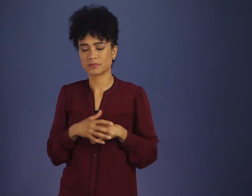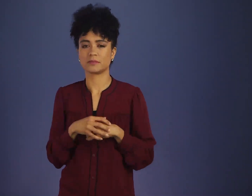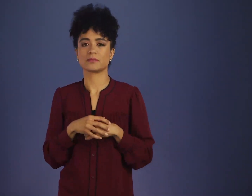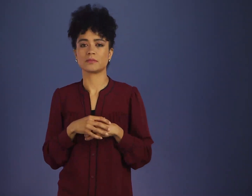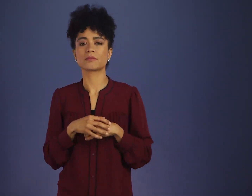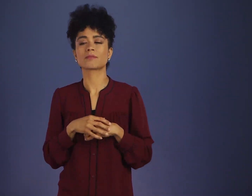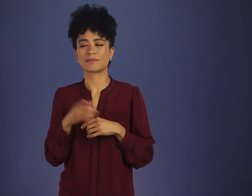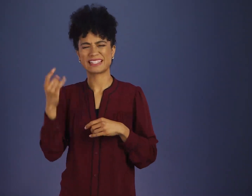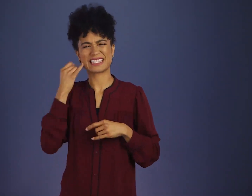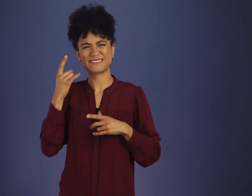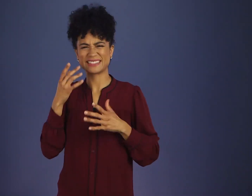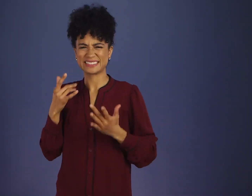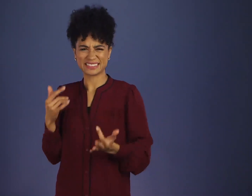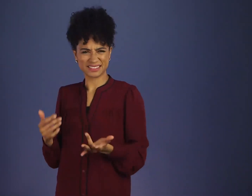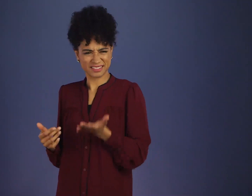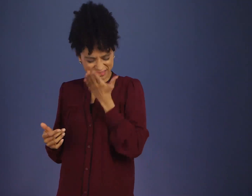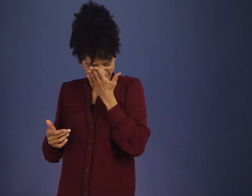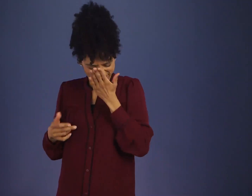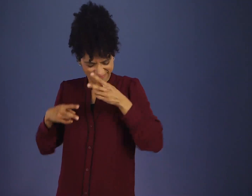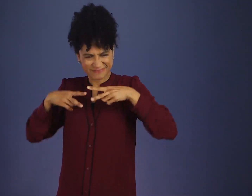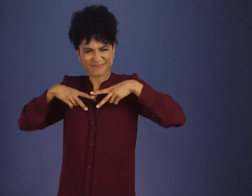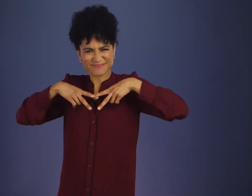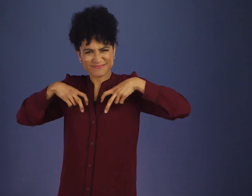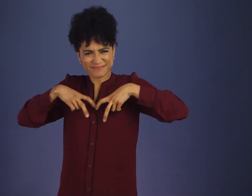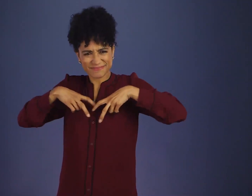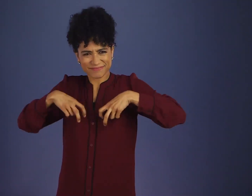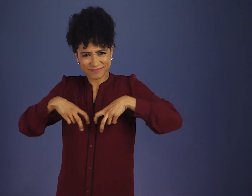the objectionable questions are concerned with.